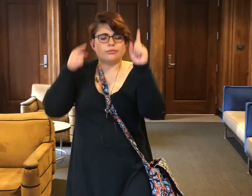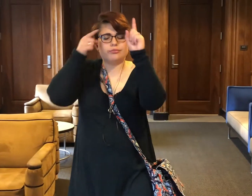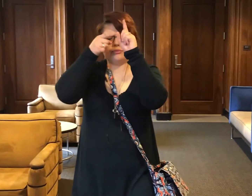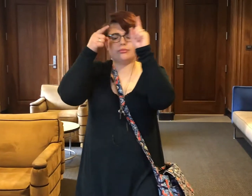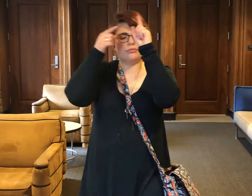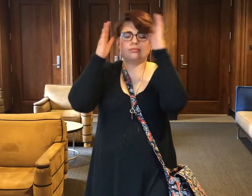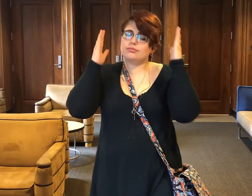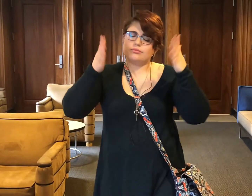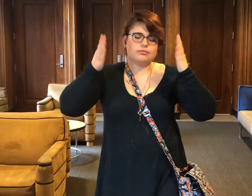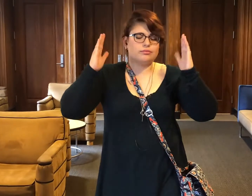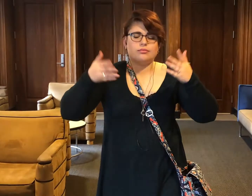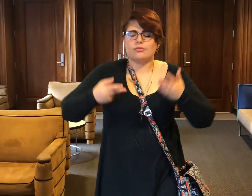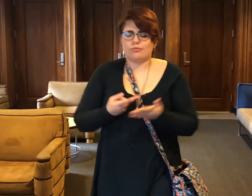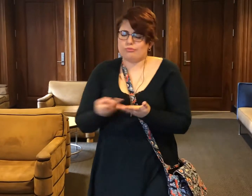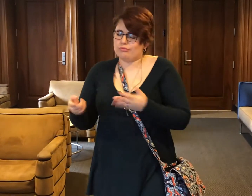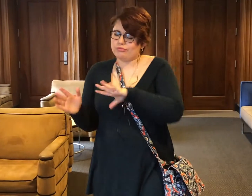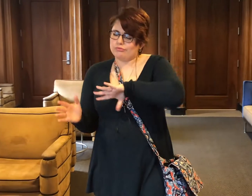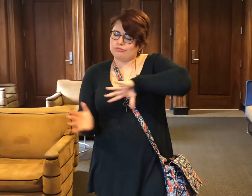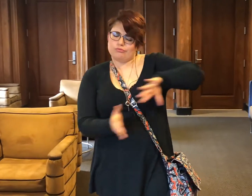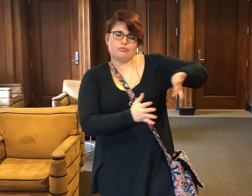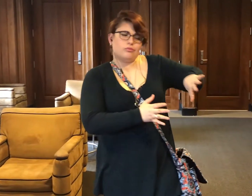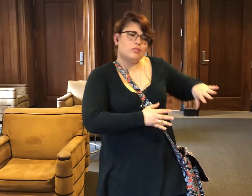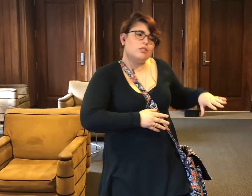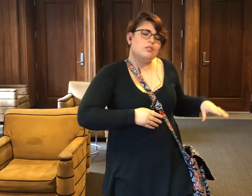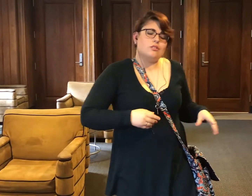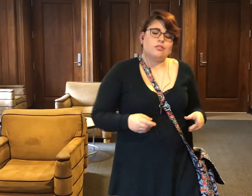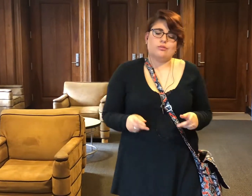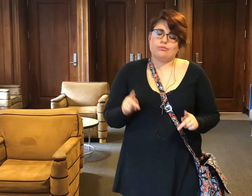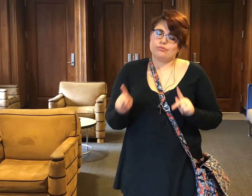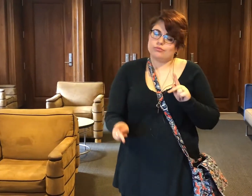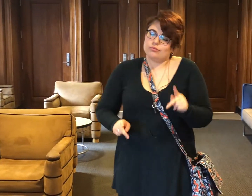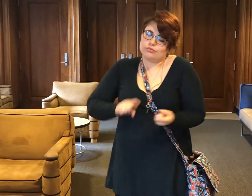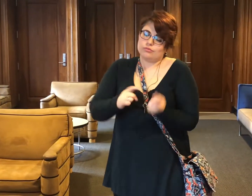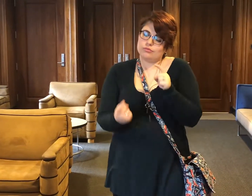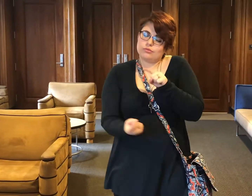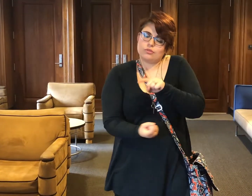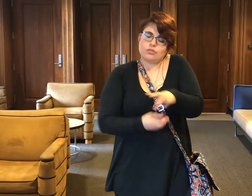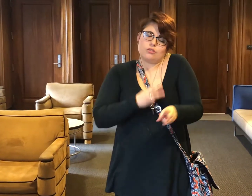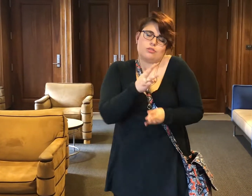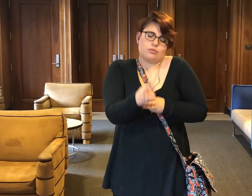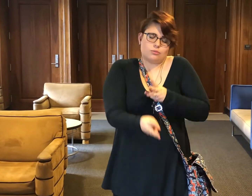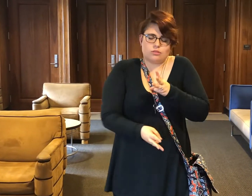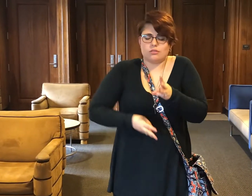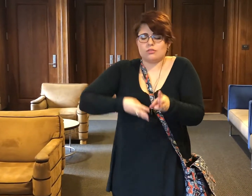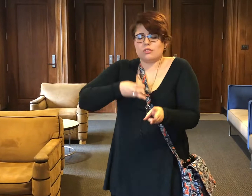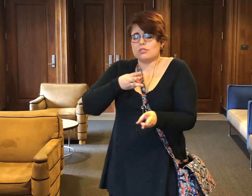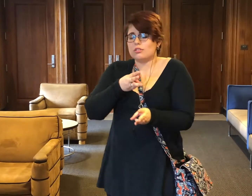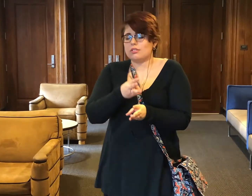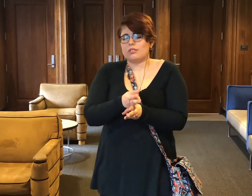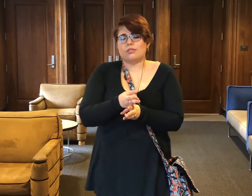I only see my goals, I don't believe in failure 'Cause I know the smallest voices, they can